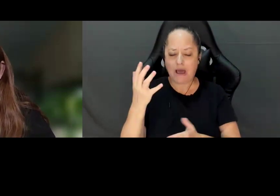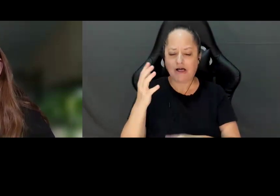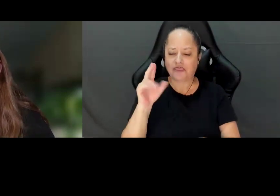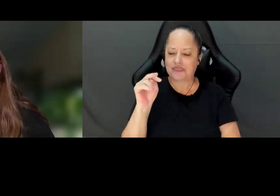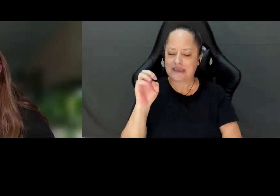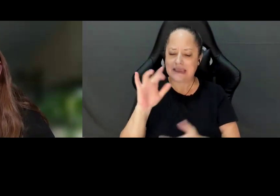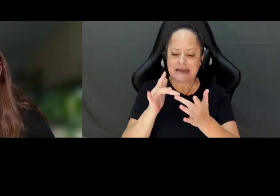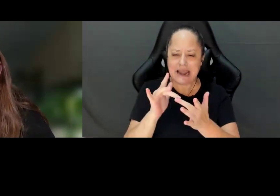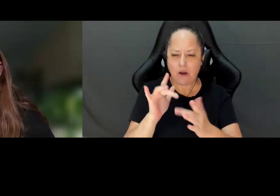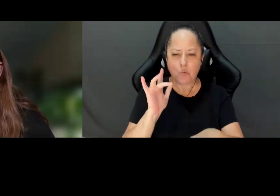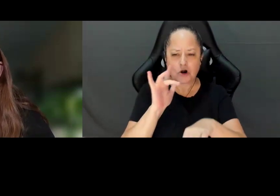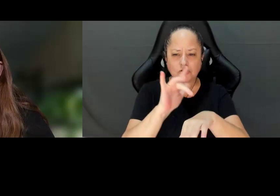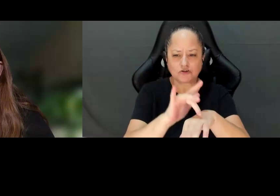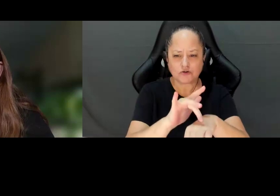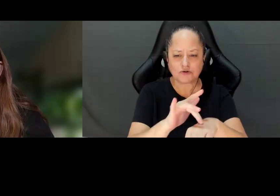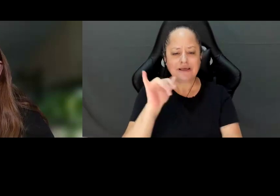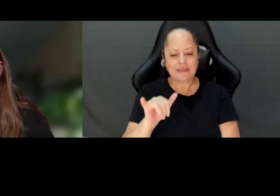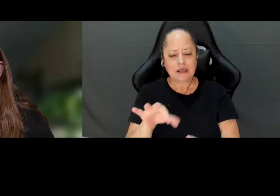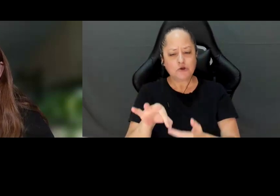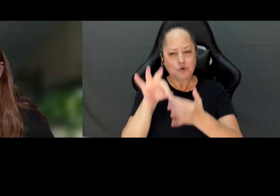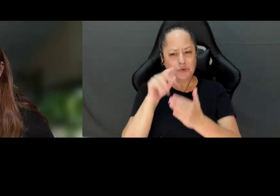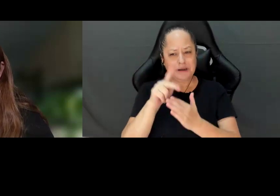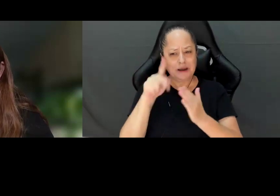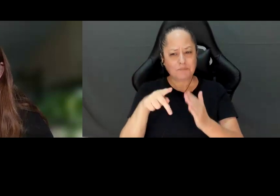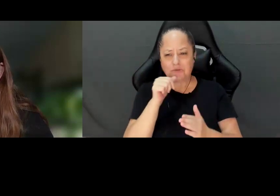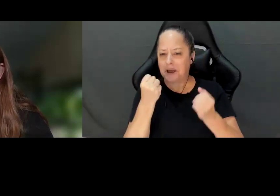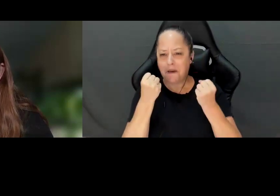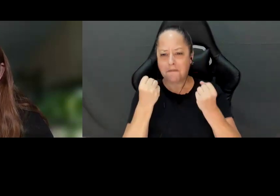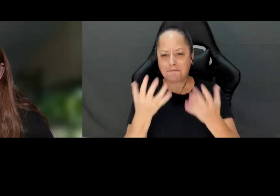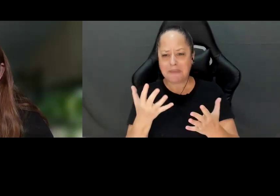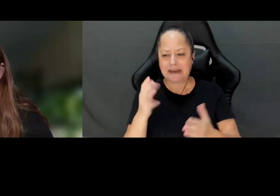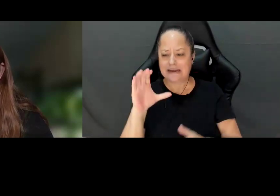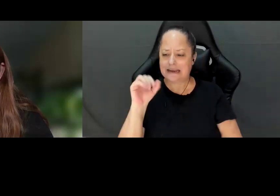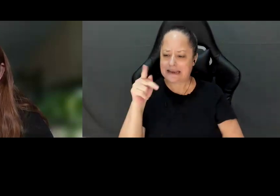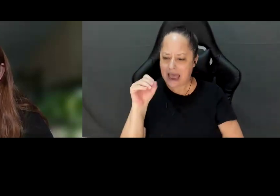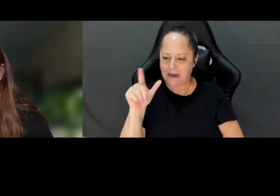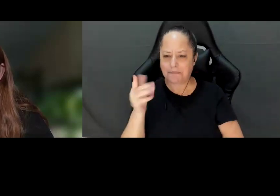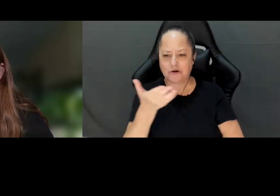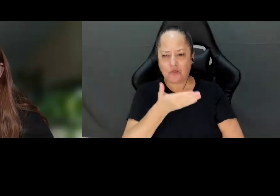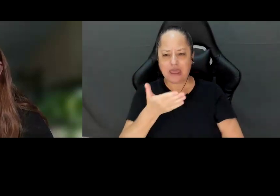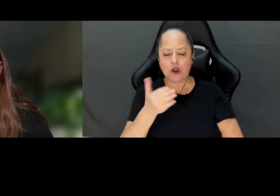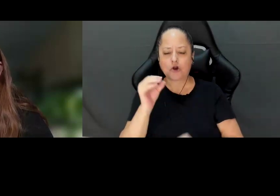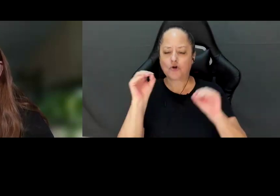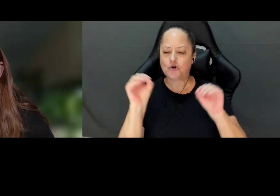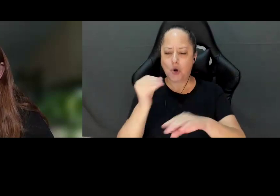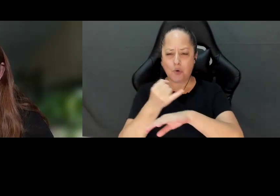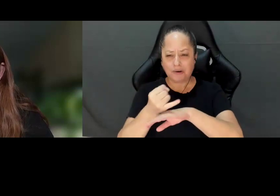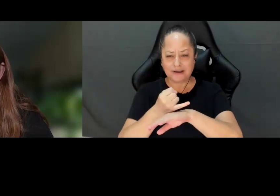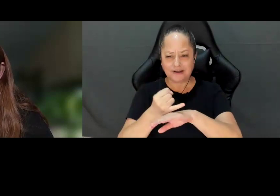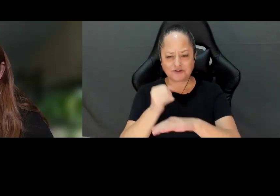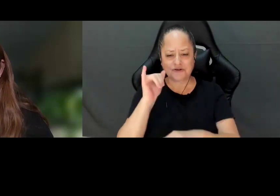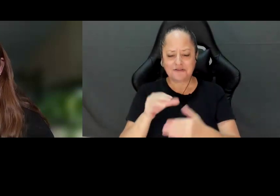There is not a lot of capital out there, no interest with these kinds of flexible terms.